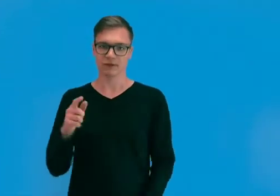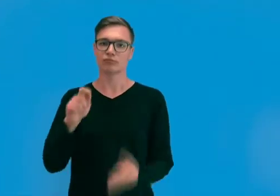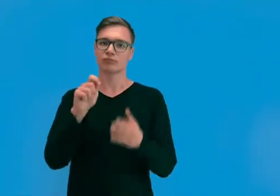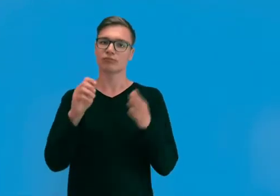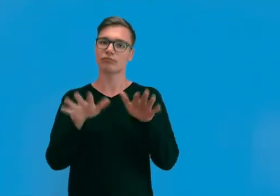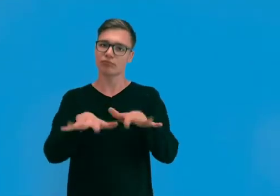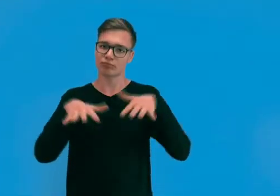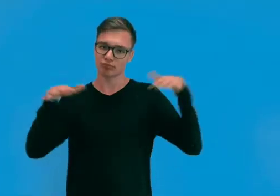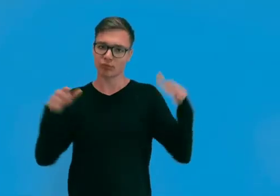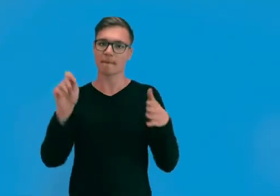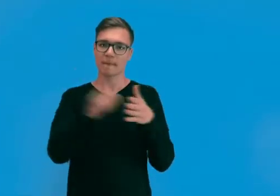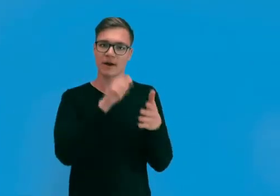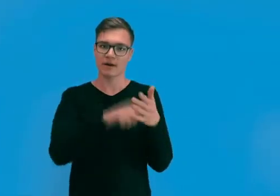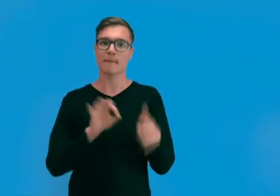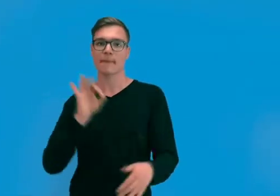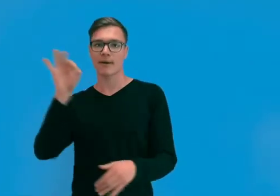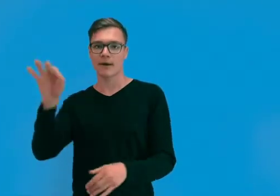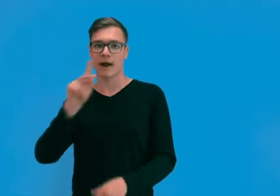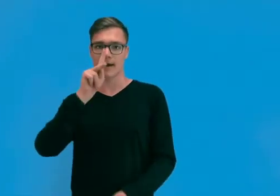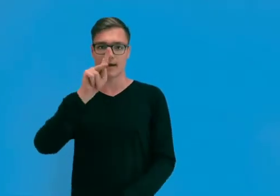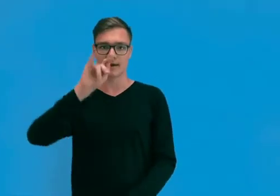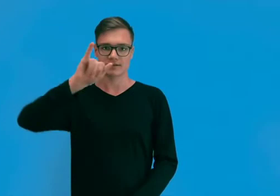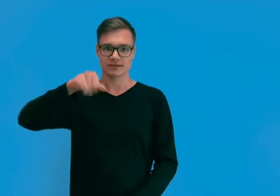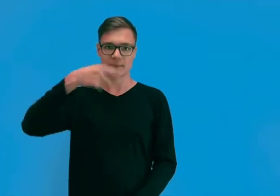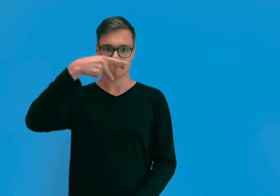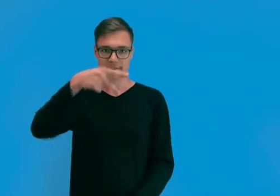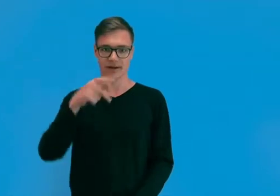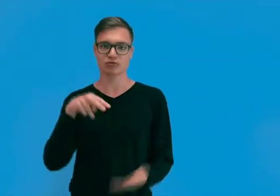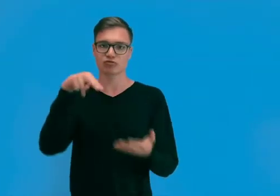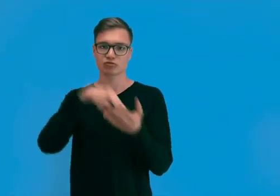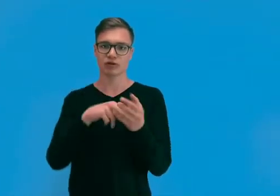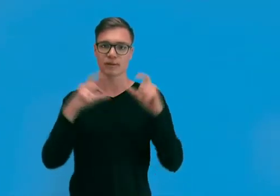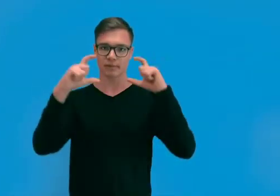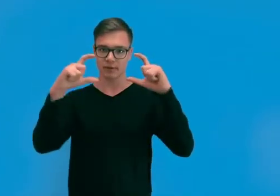the plenary elects the KJP Board of Directors.